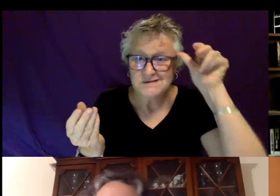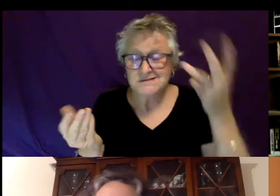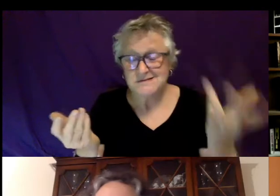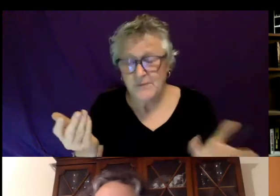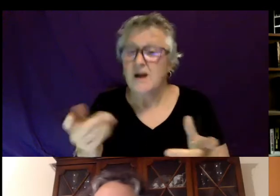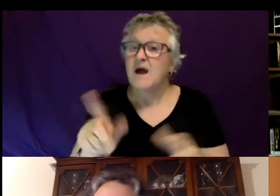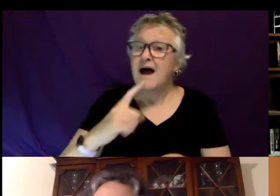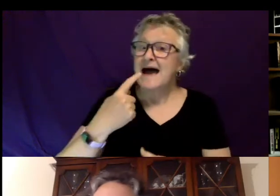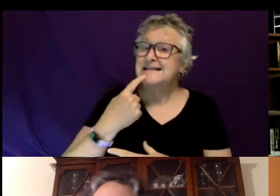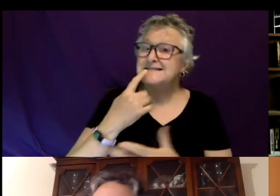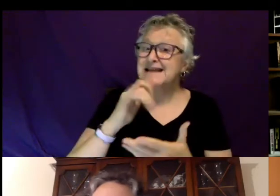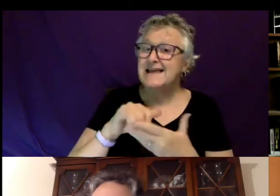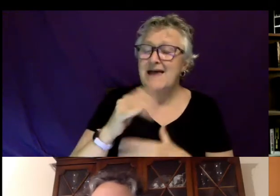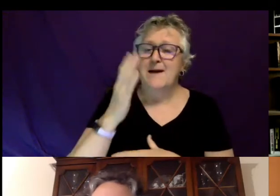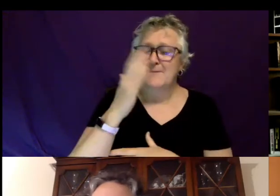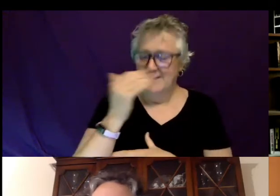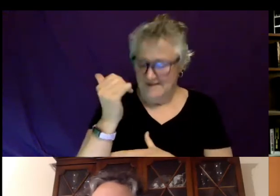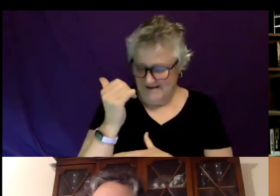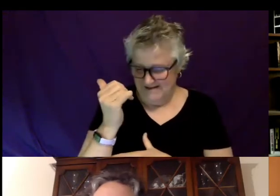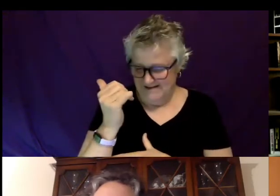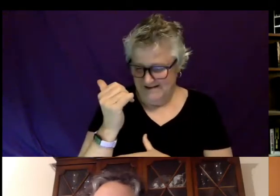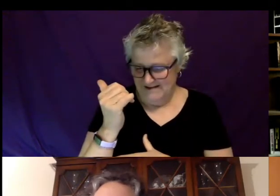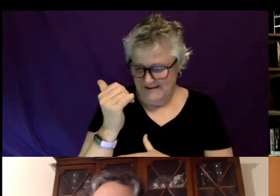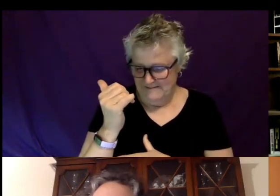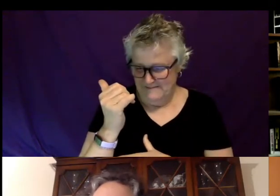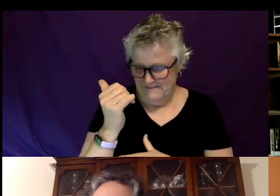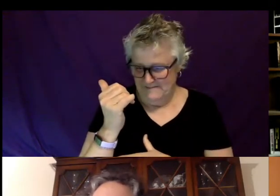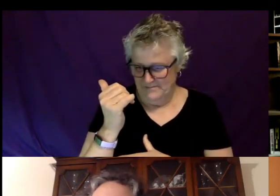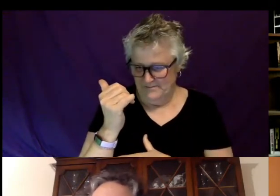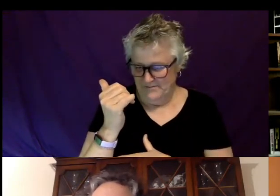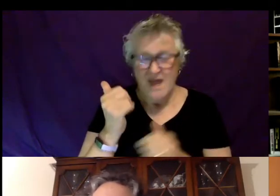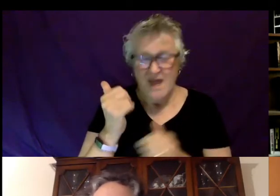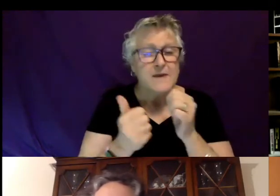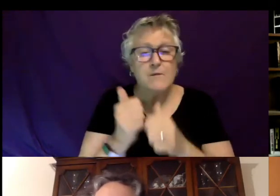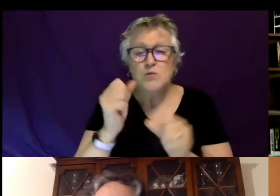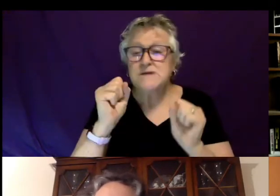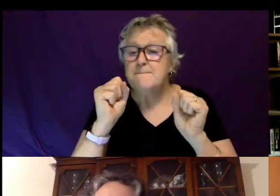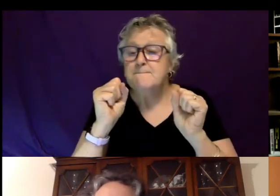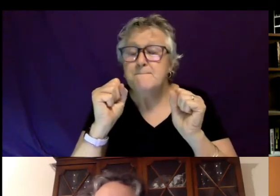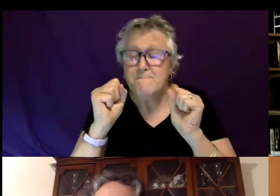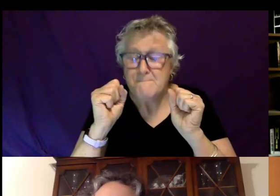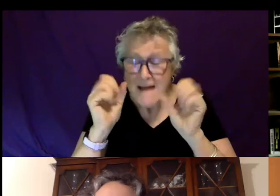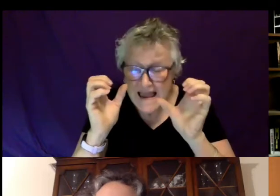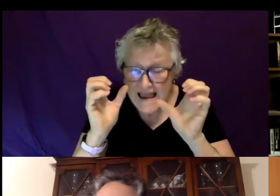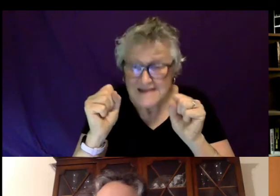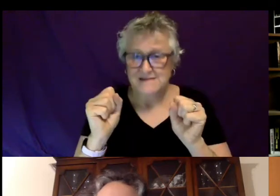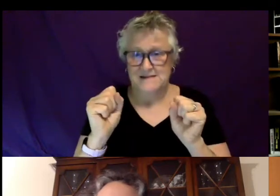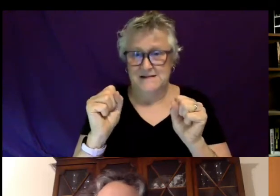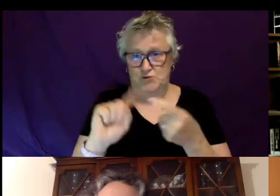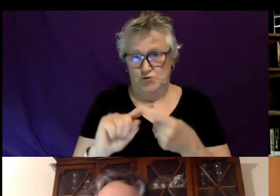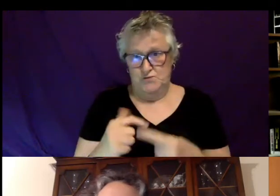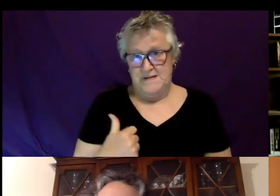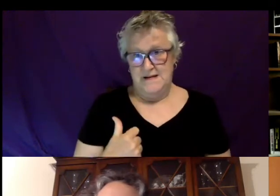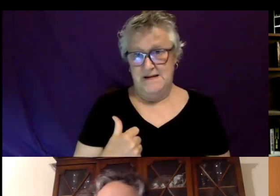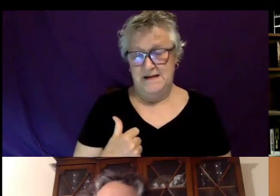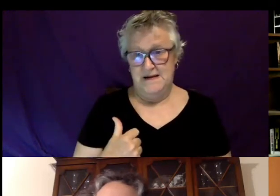the the most uh amazing thing to me was, the people that approached me,